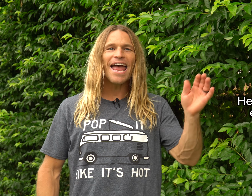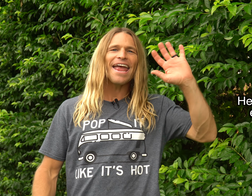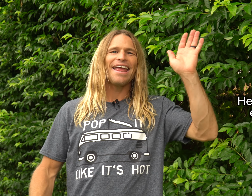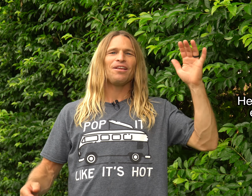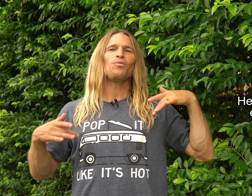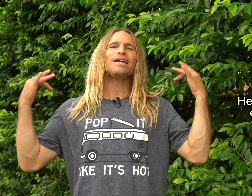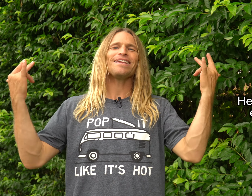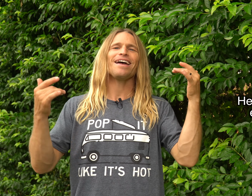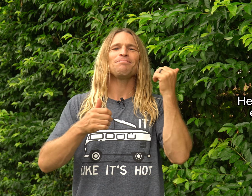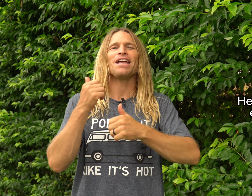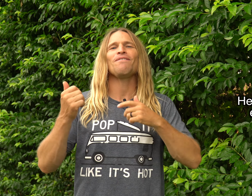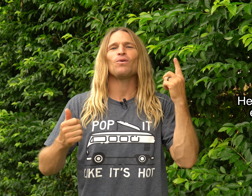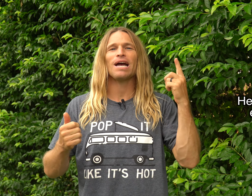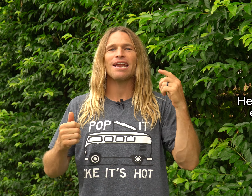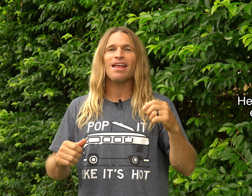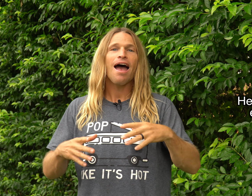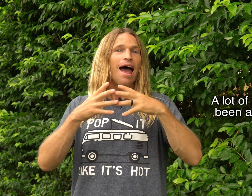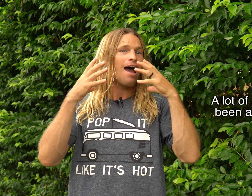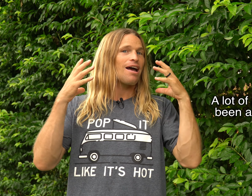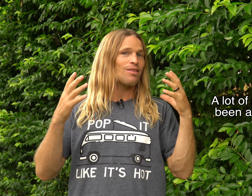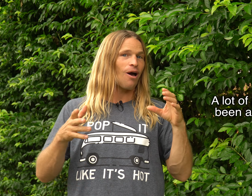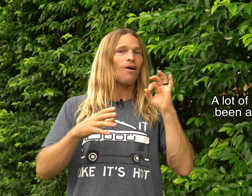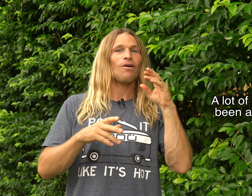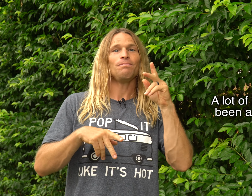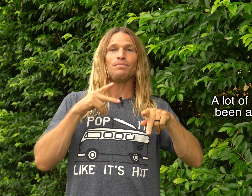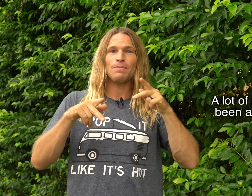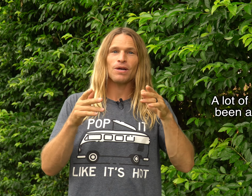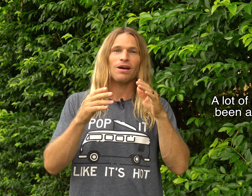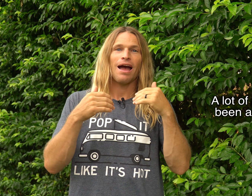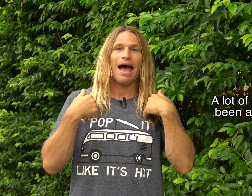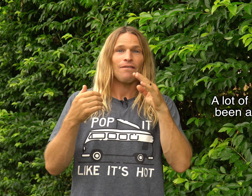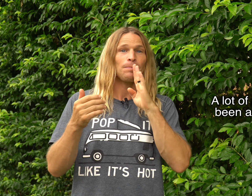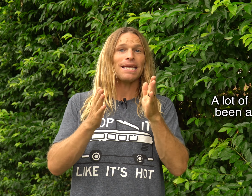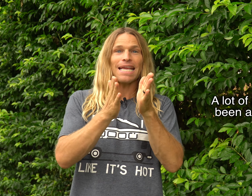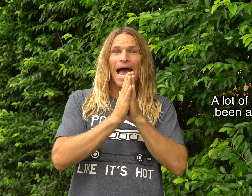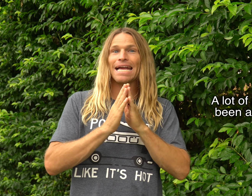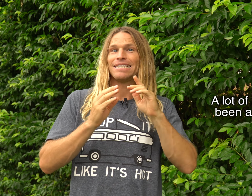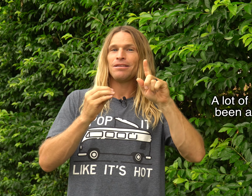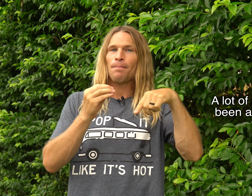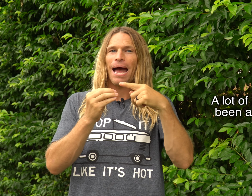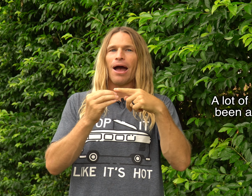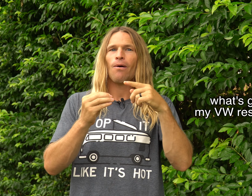Hey what's up everyone! A lot of people have been asking about